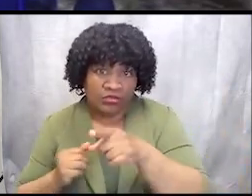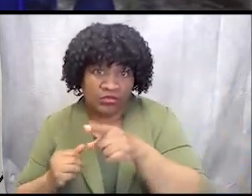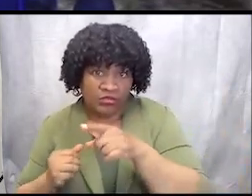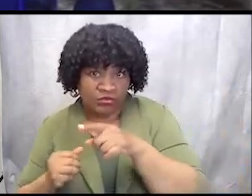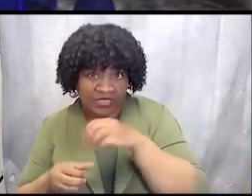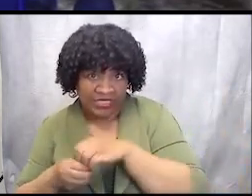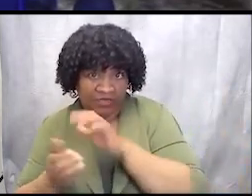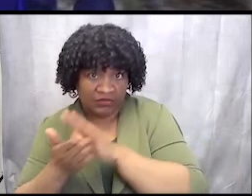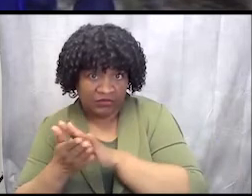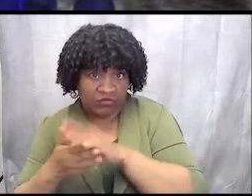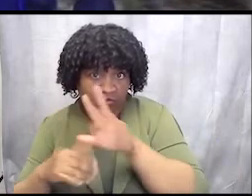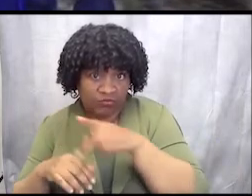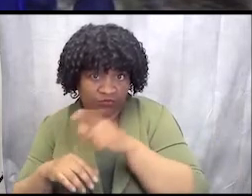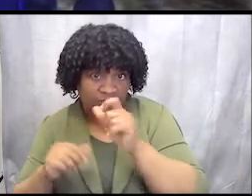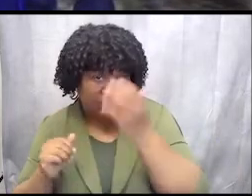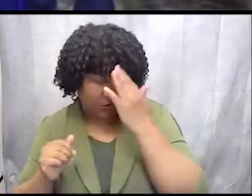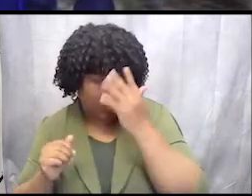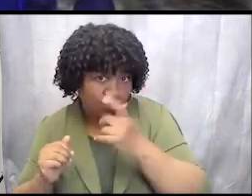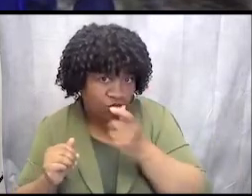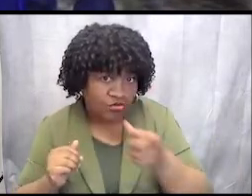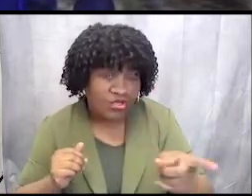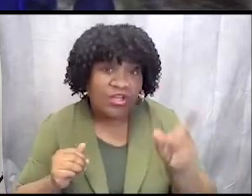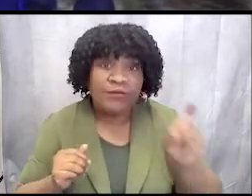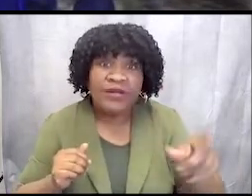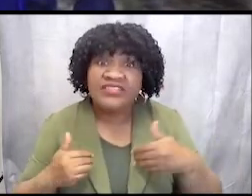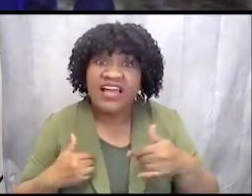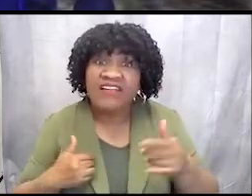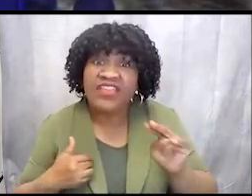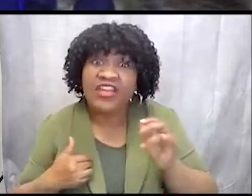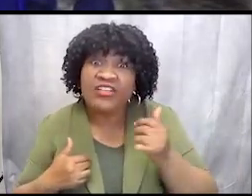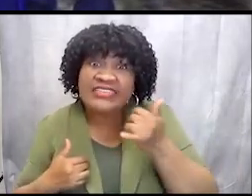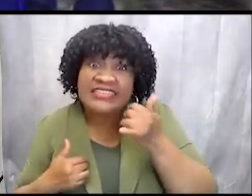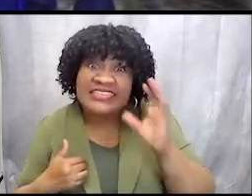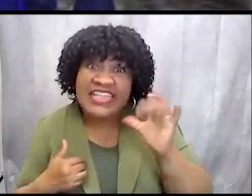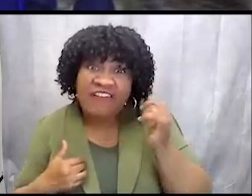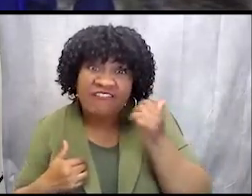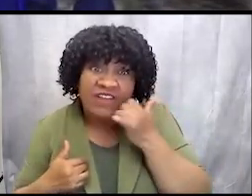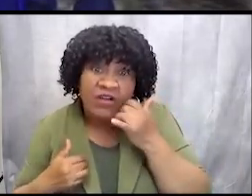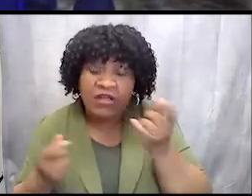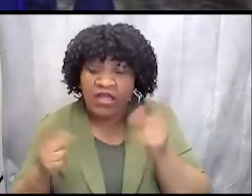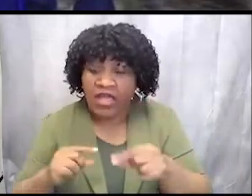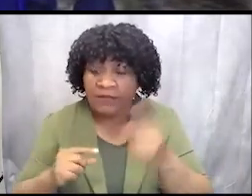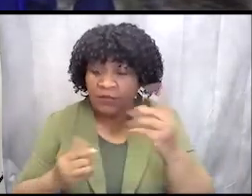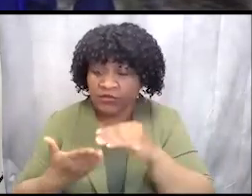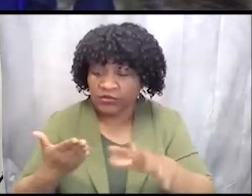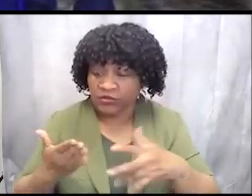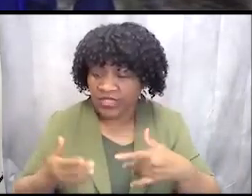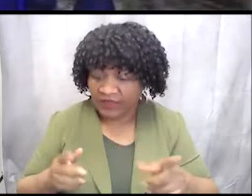You should have their personal cell phone. So if one of your students has any kind of issue